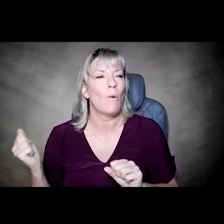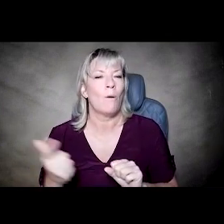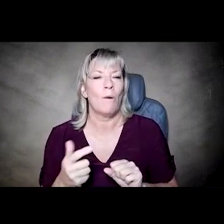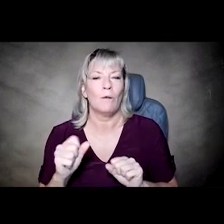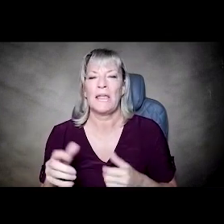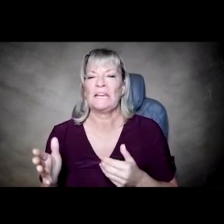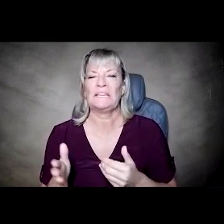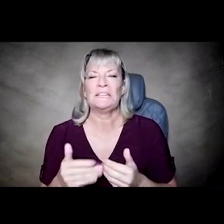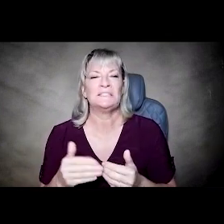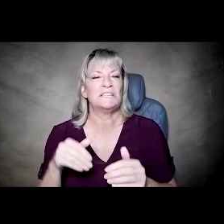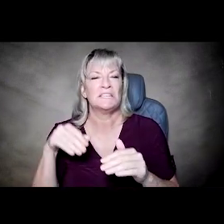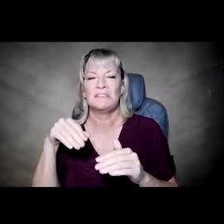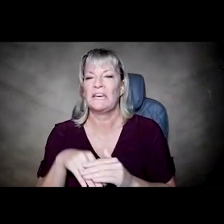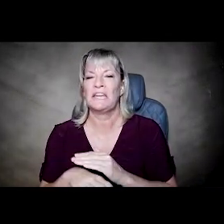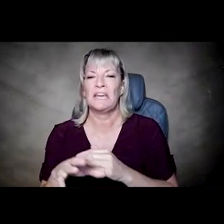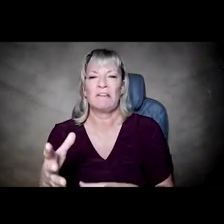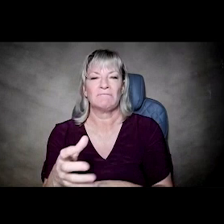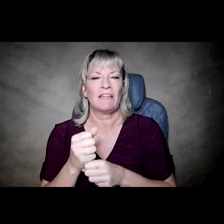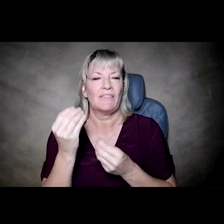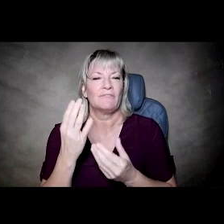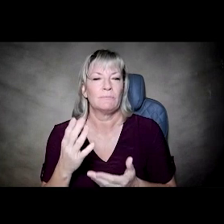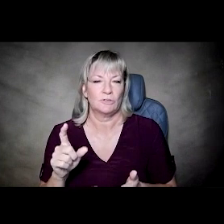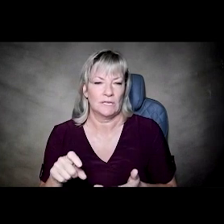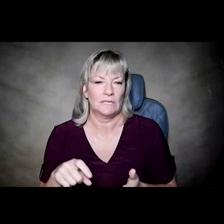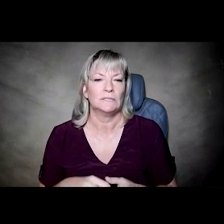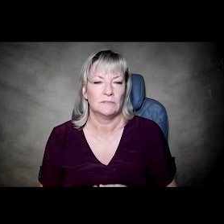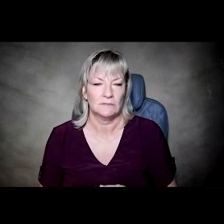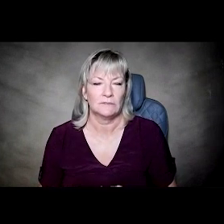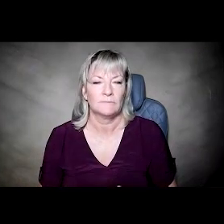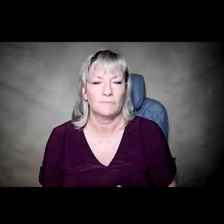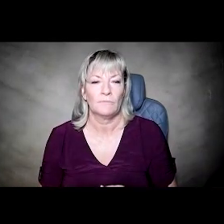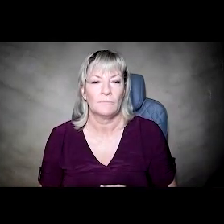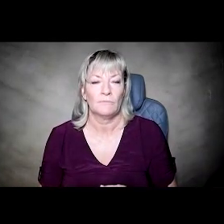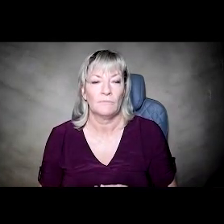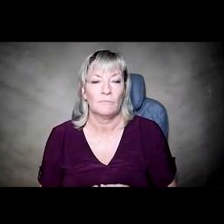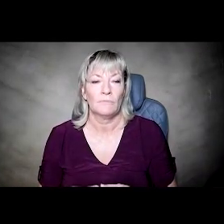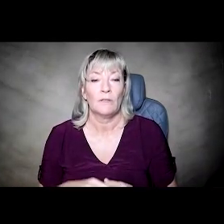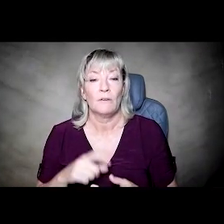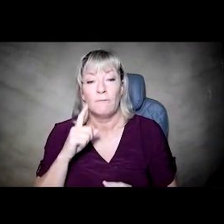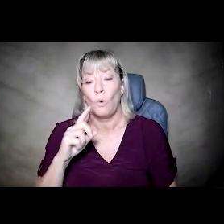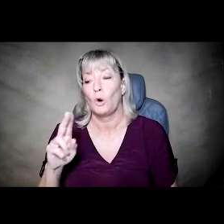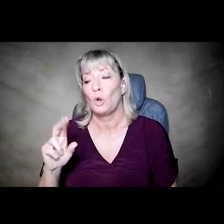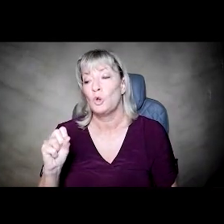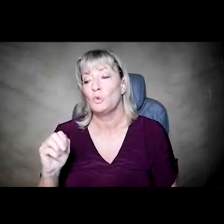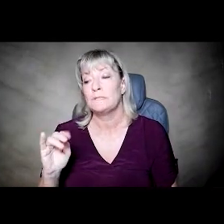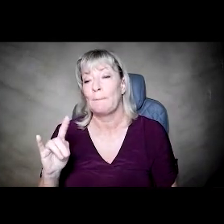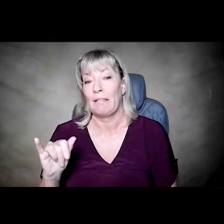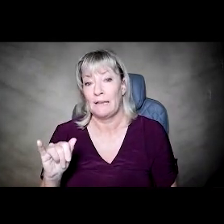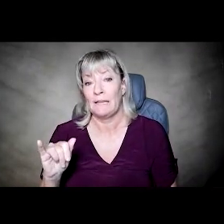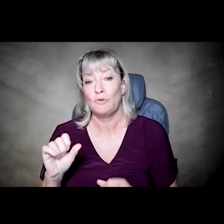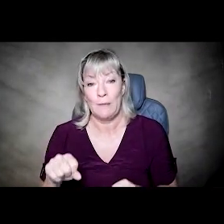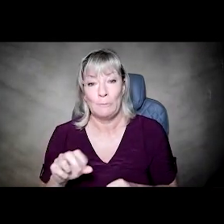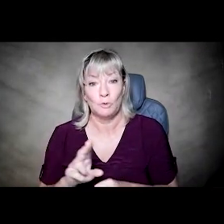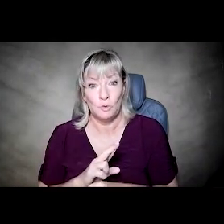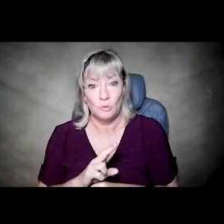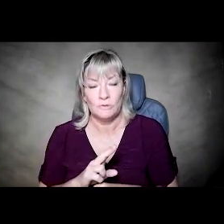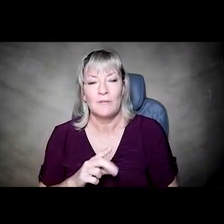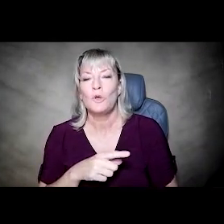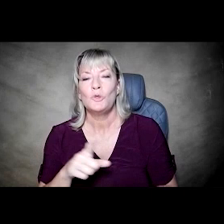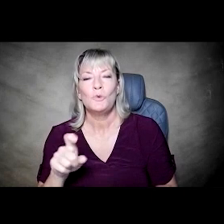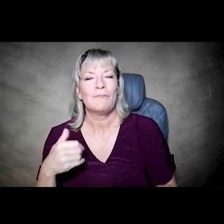and seamlessly get the information they need. To get to usability, you need to have users